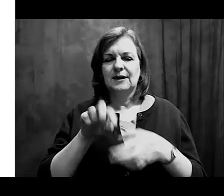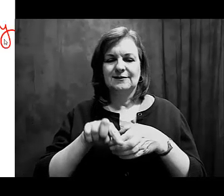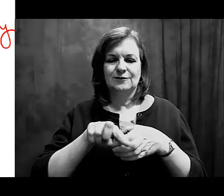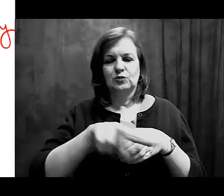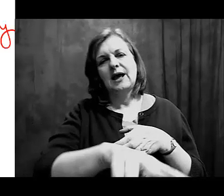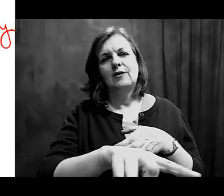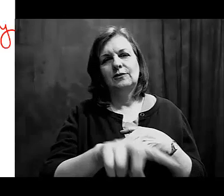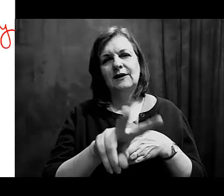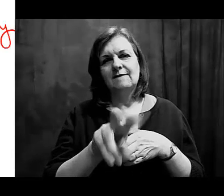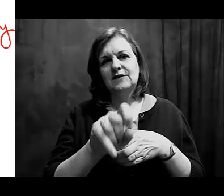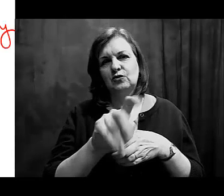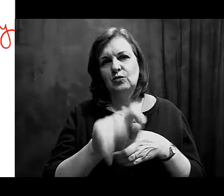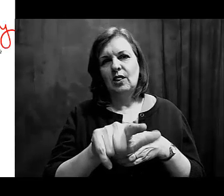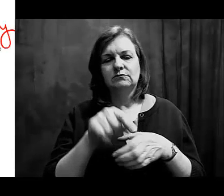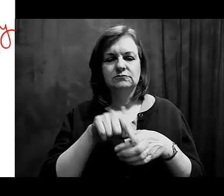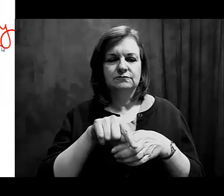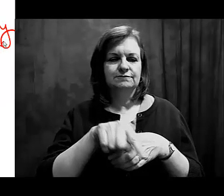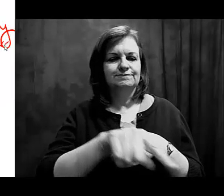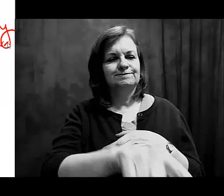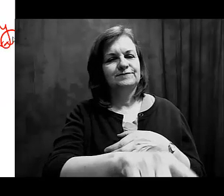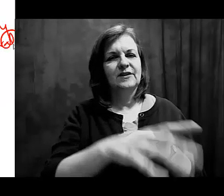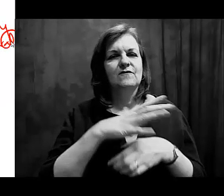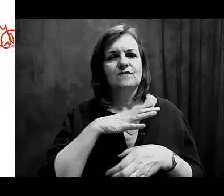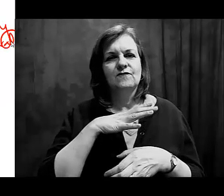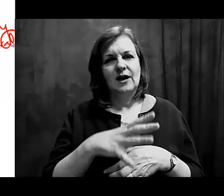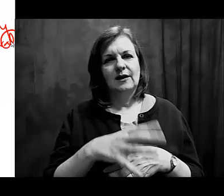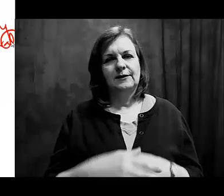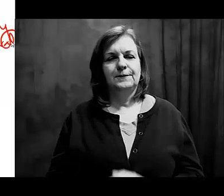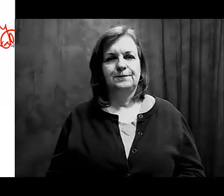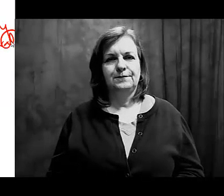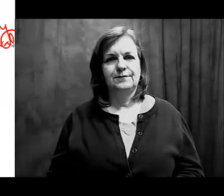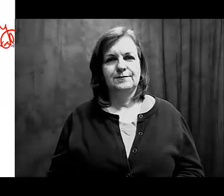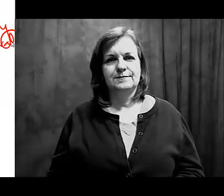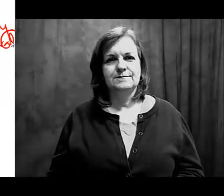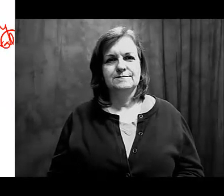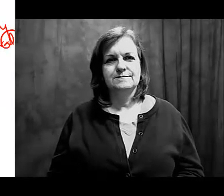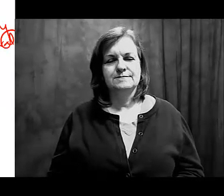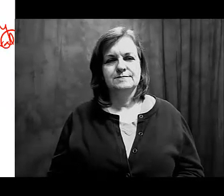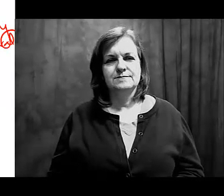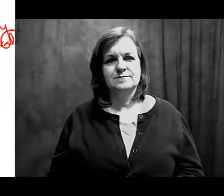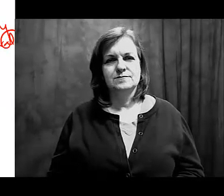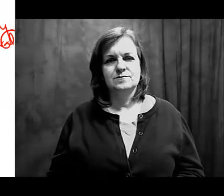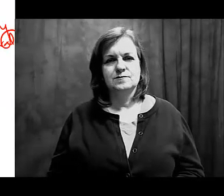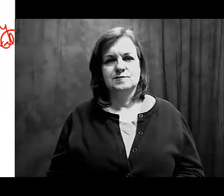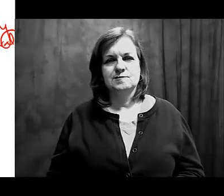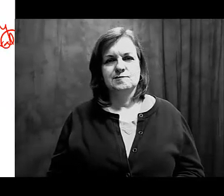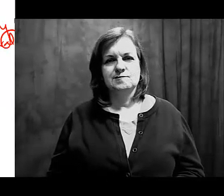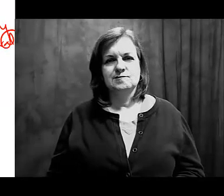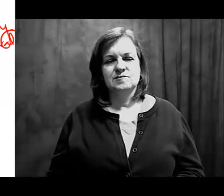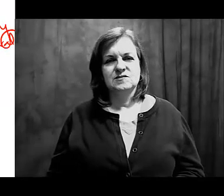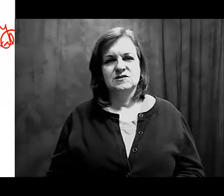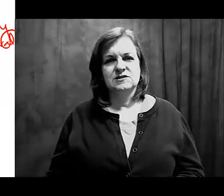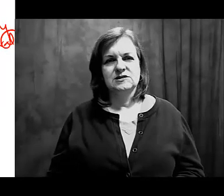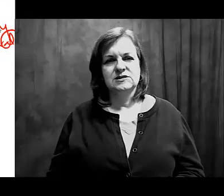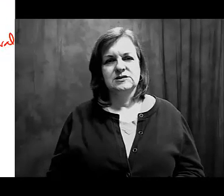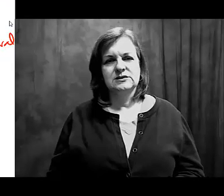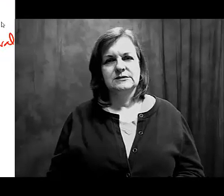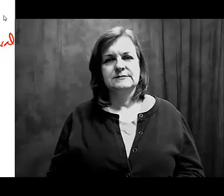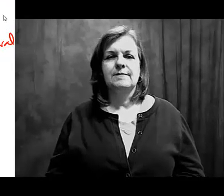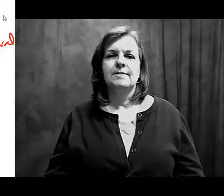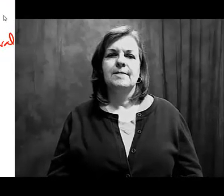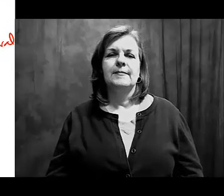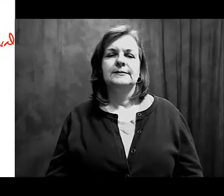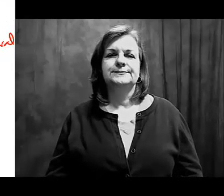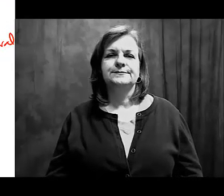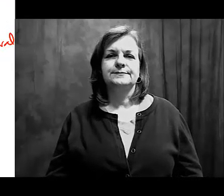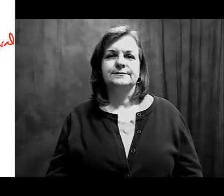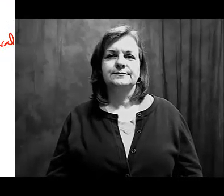the ventral side - fine!